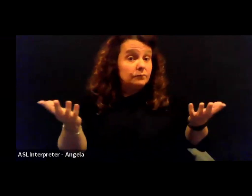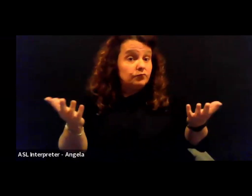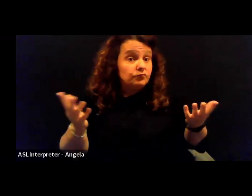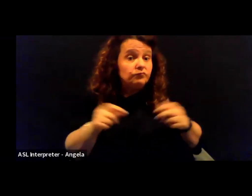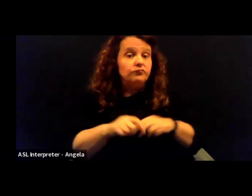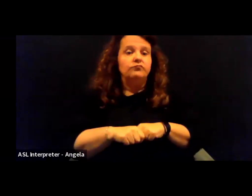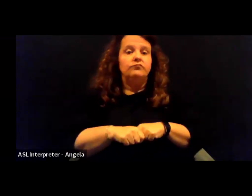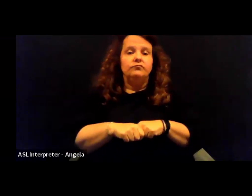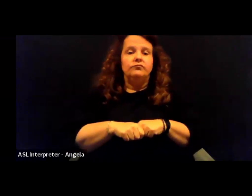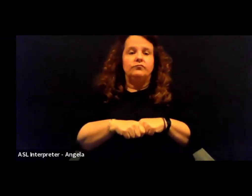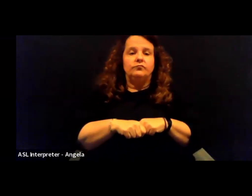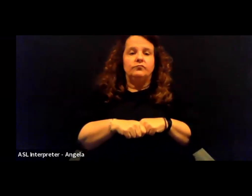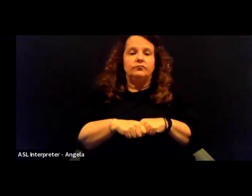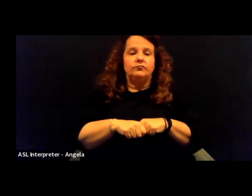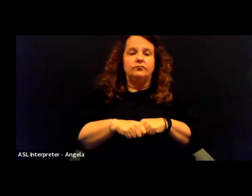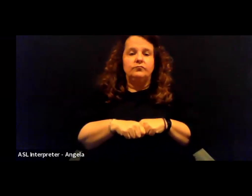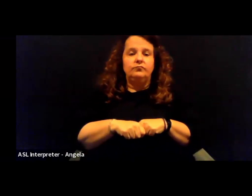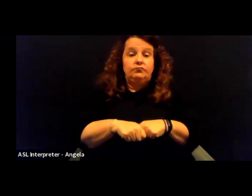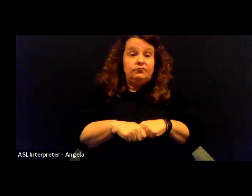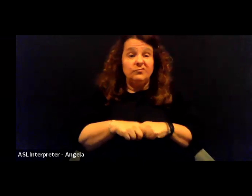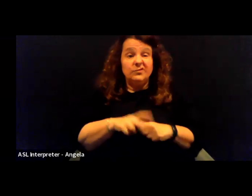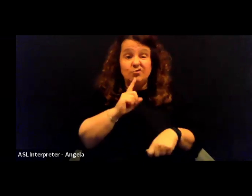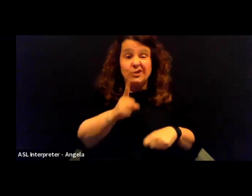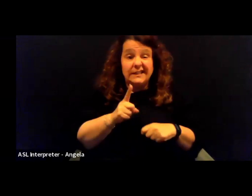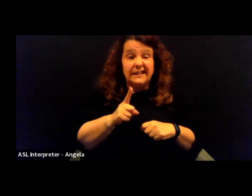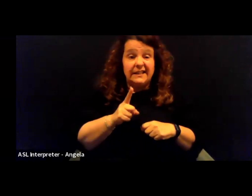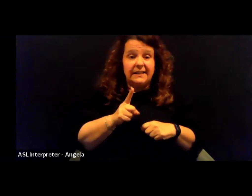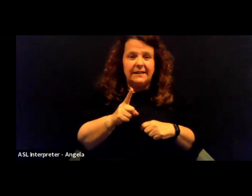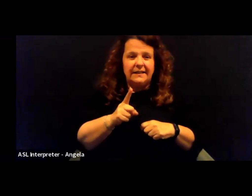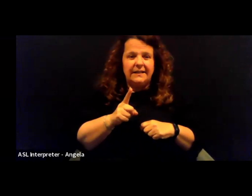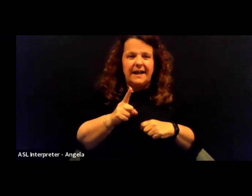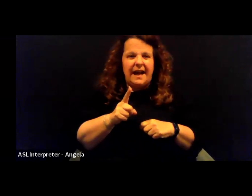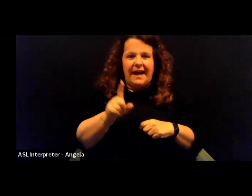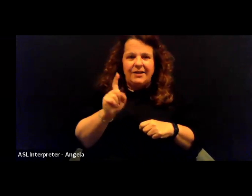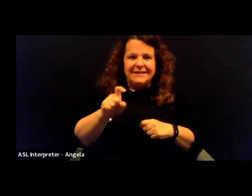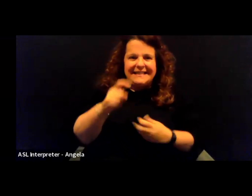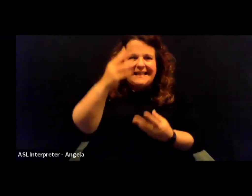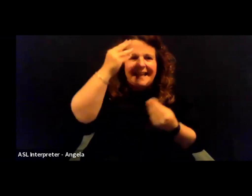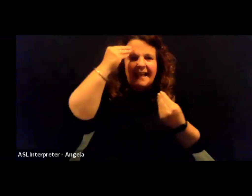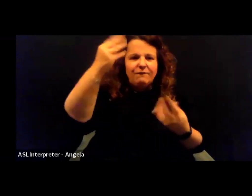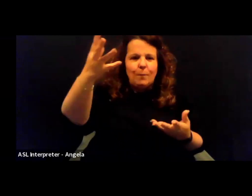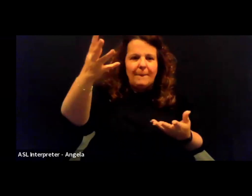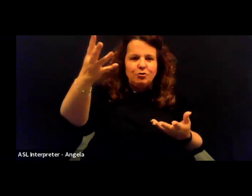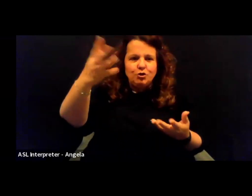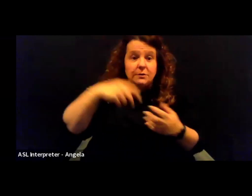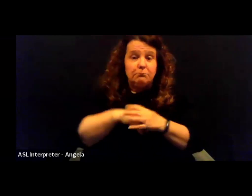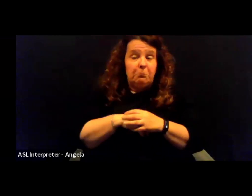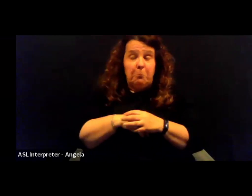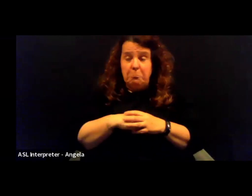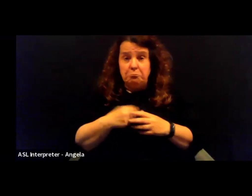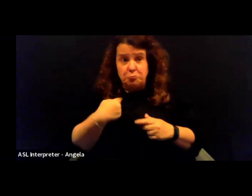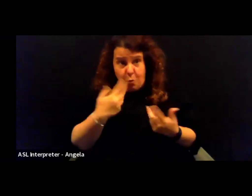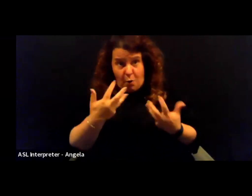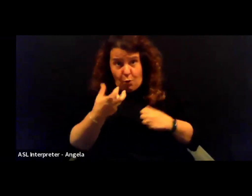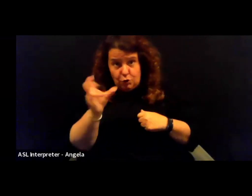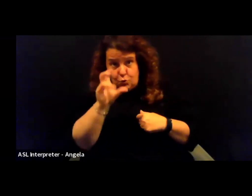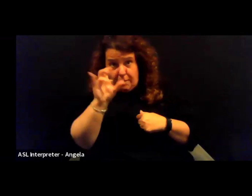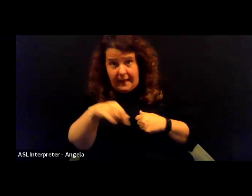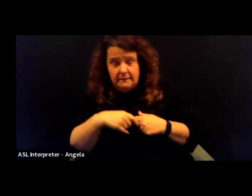would just be, I just need to know what that is and if that's something I want to do and sometimes that's all it is.